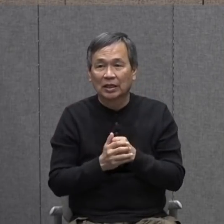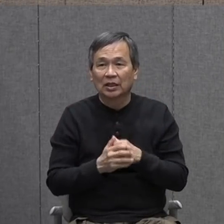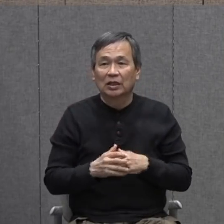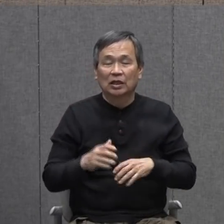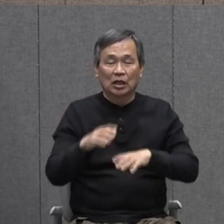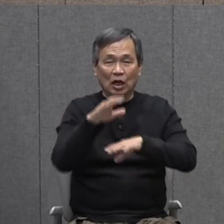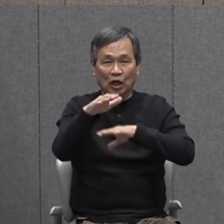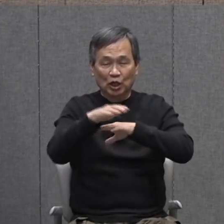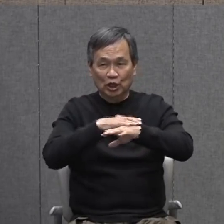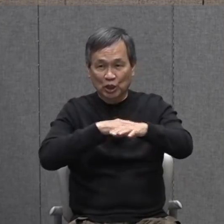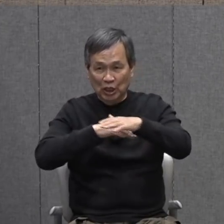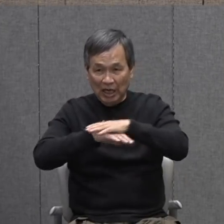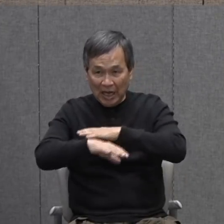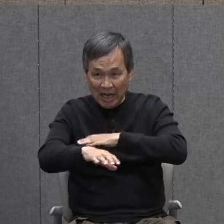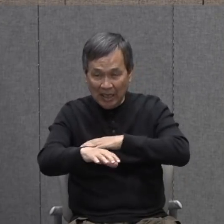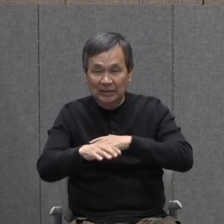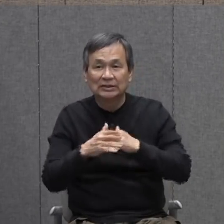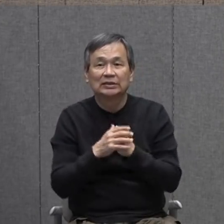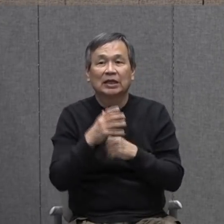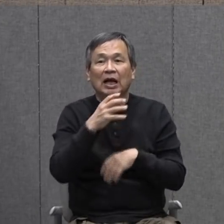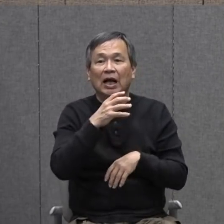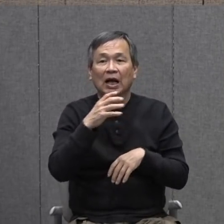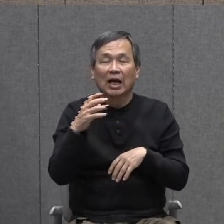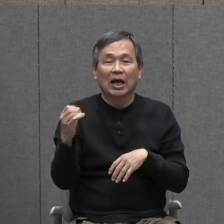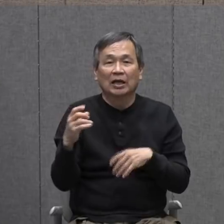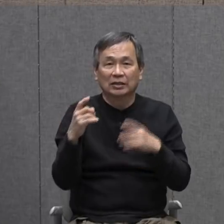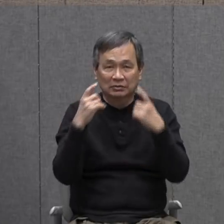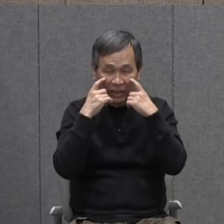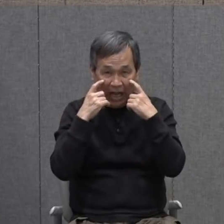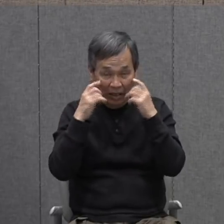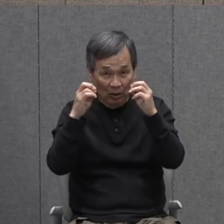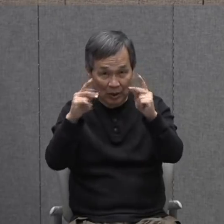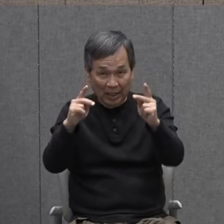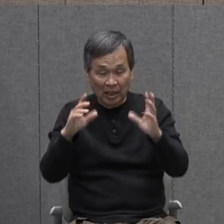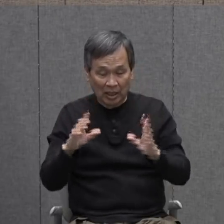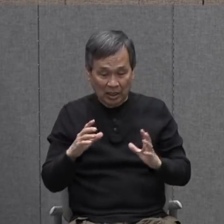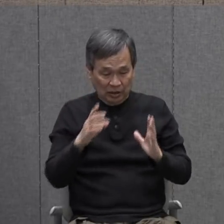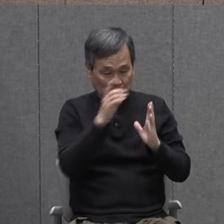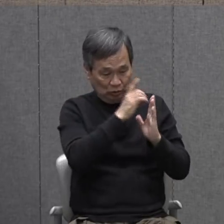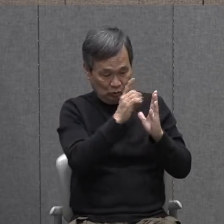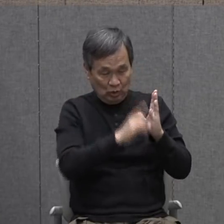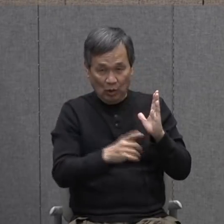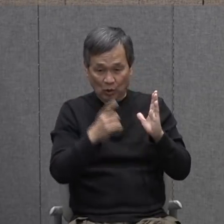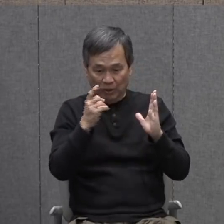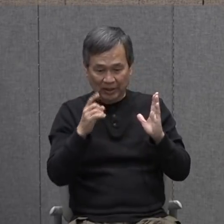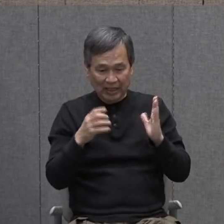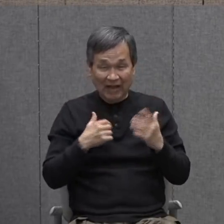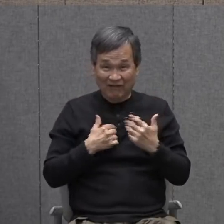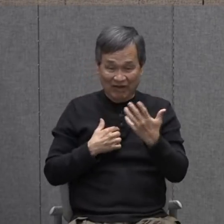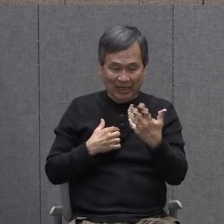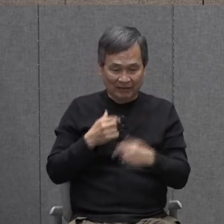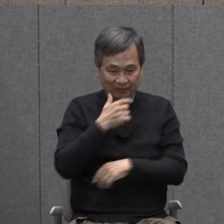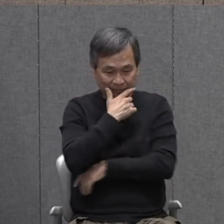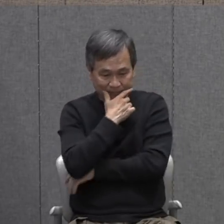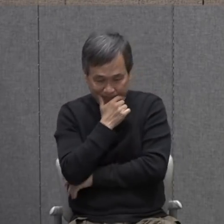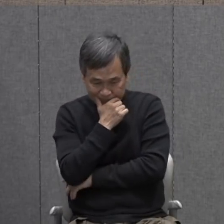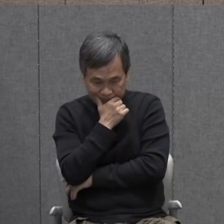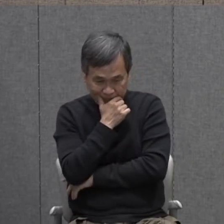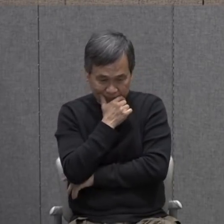So we're gonna be drawing at least one object. I'm gonna look through mine and pick one that's my favorite.